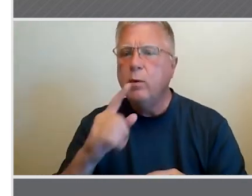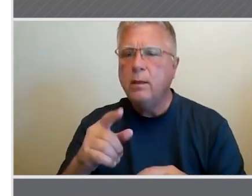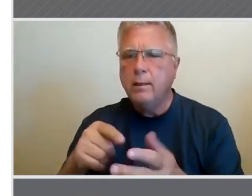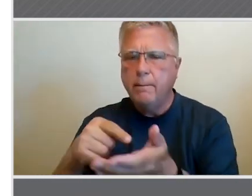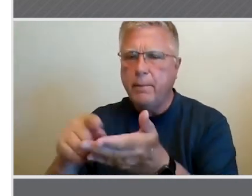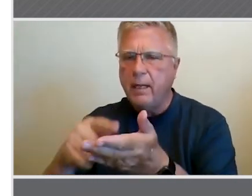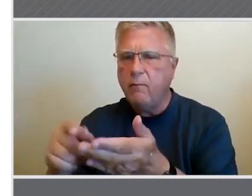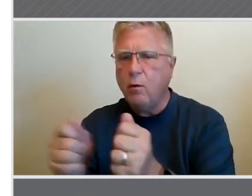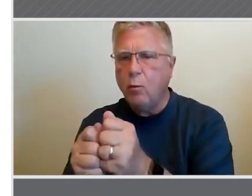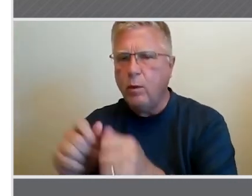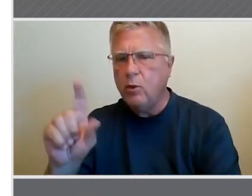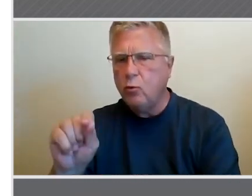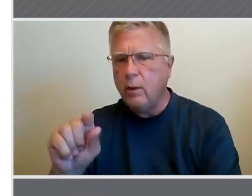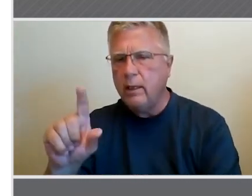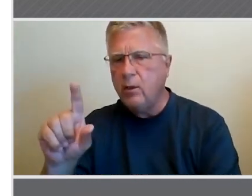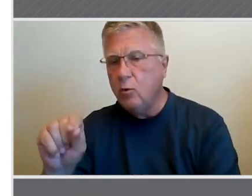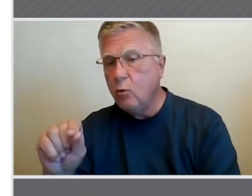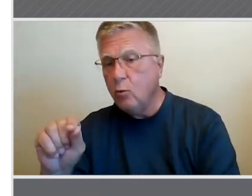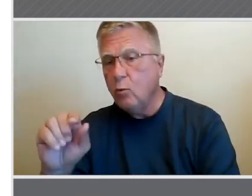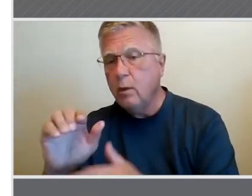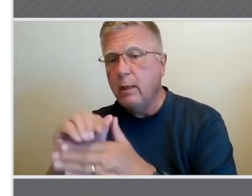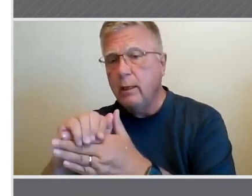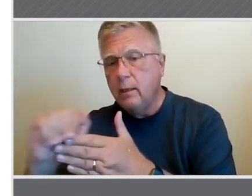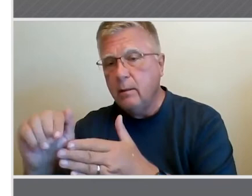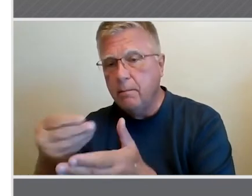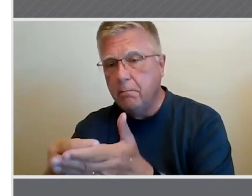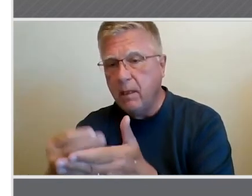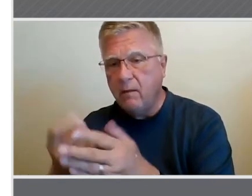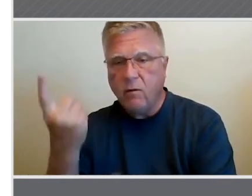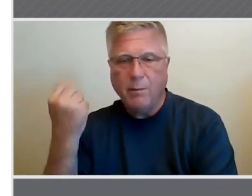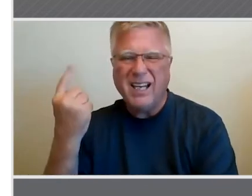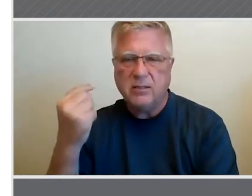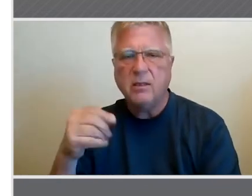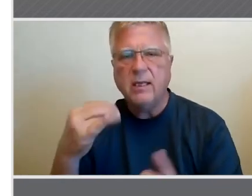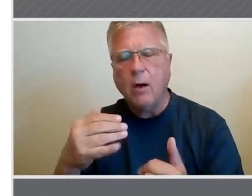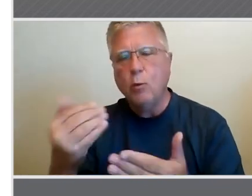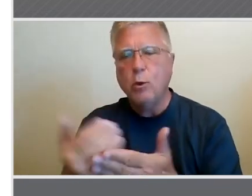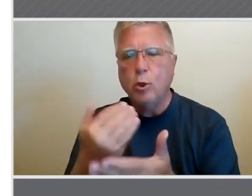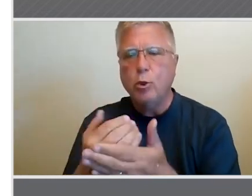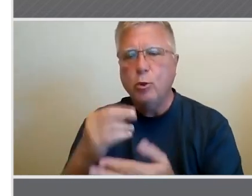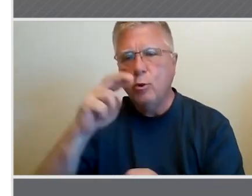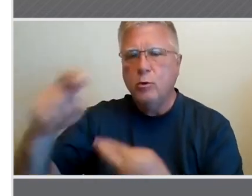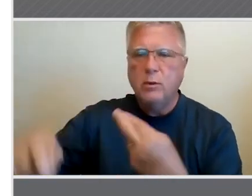So moving forward now that we're in a new funding cycle we should have more demolitions annually.